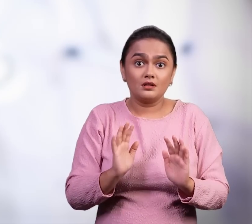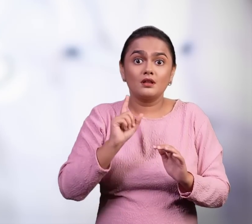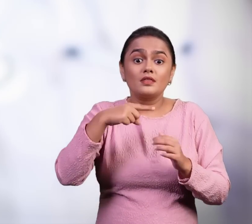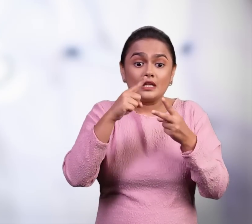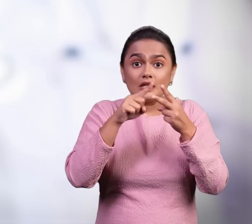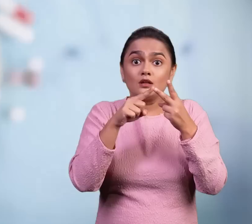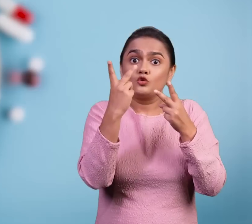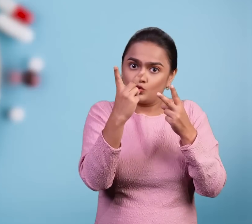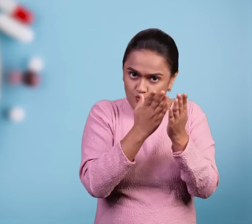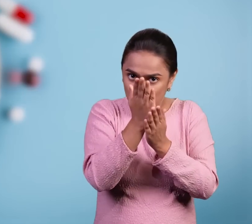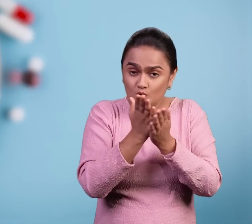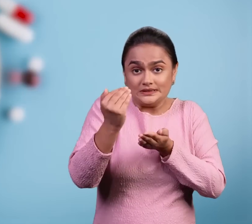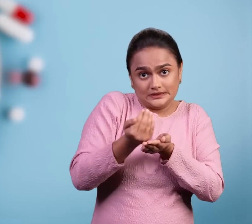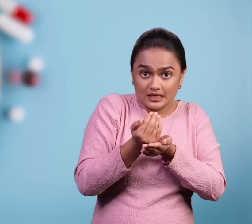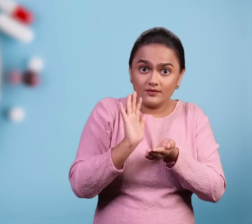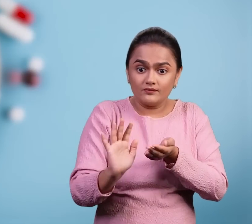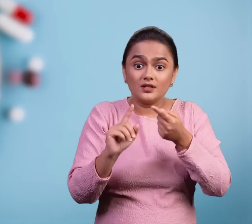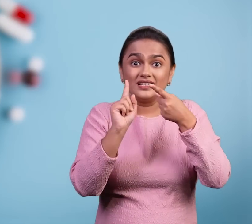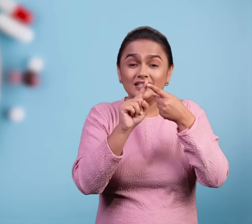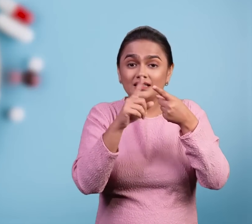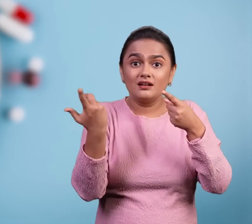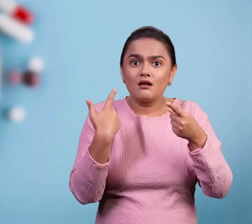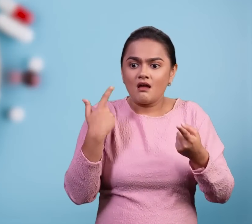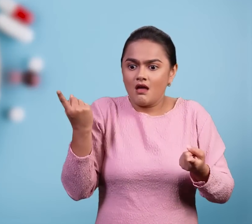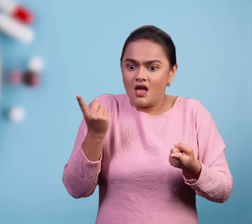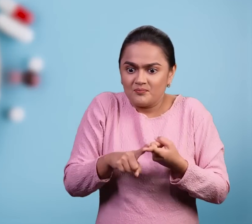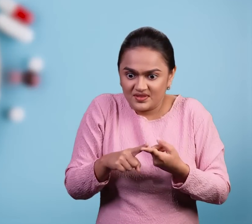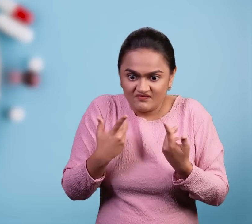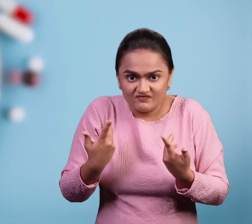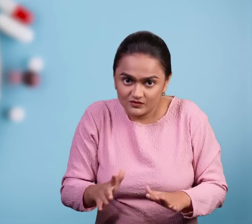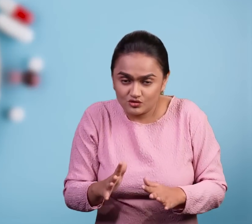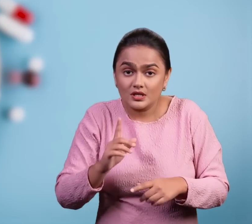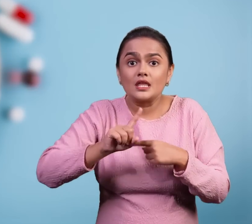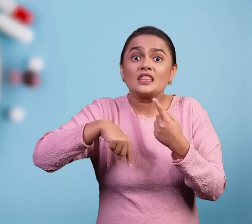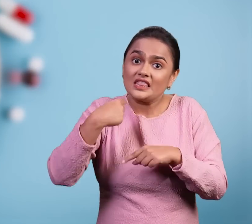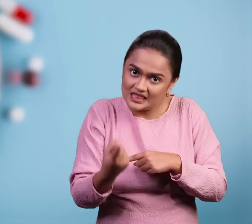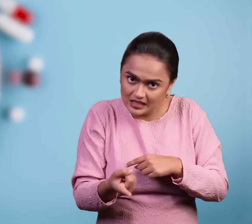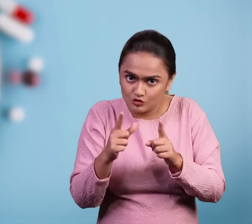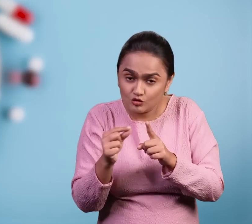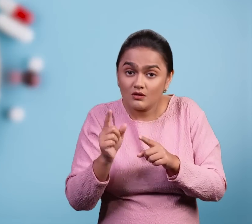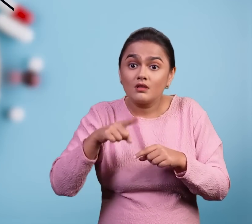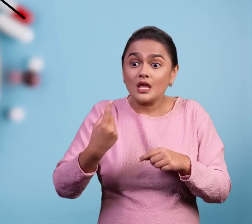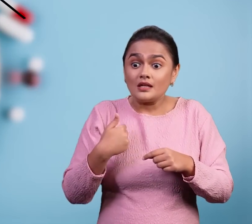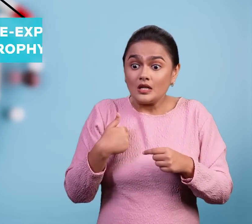there are two types of safety measures. First is after exposure and the second is before exposure.